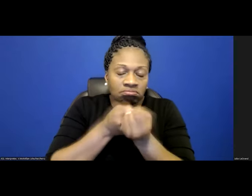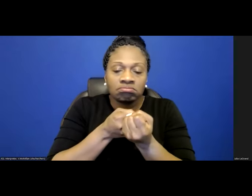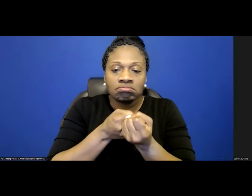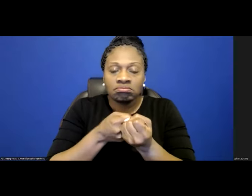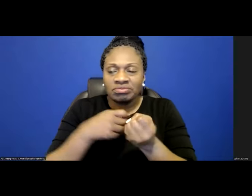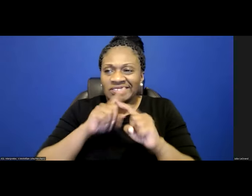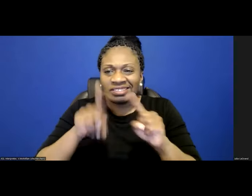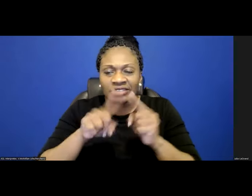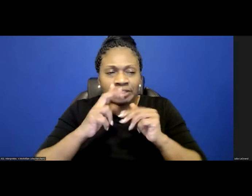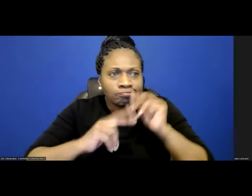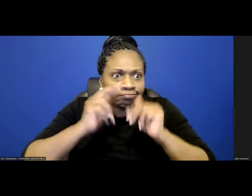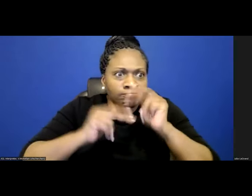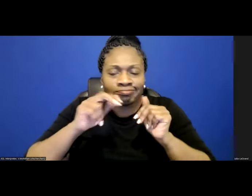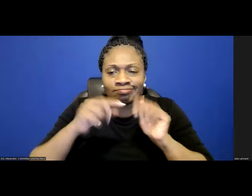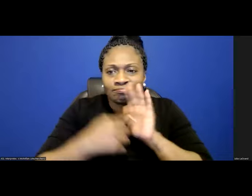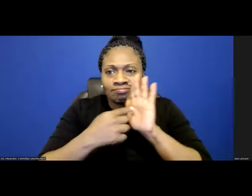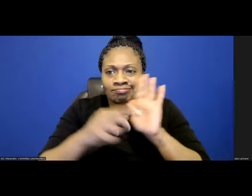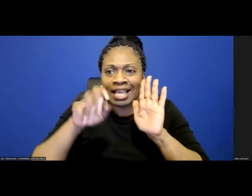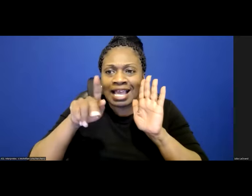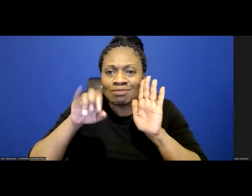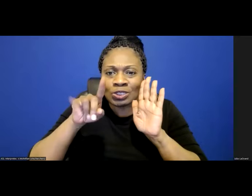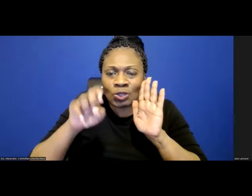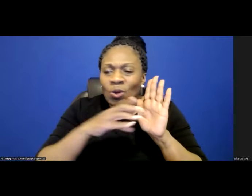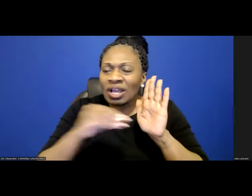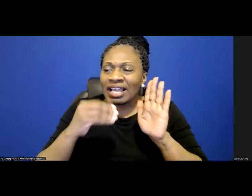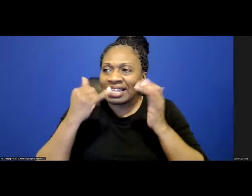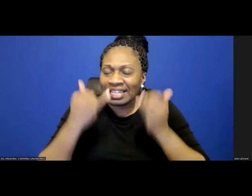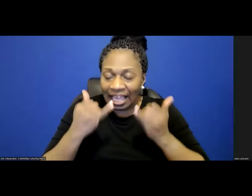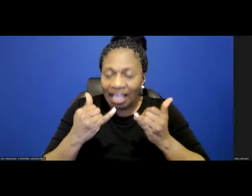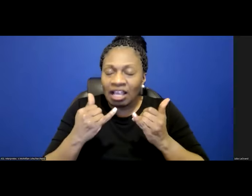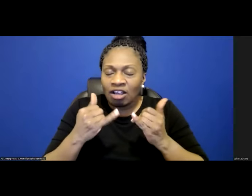and as "From the Top" builds this access programs as well.